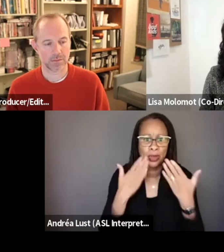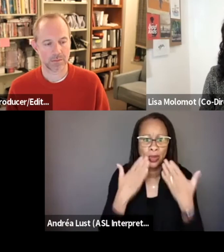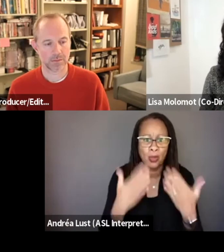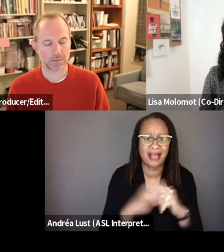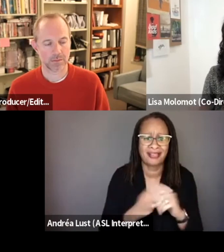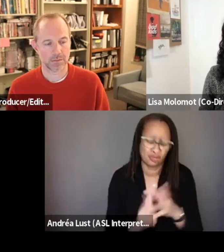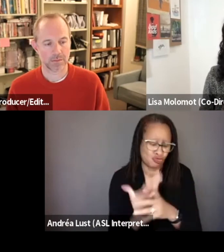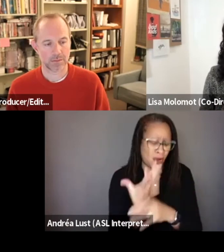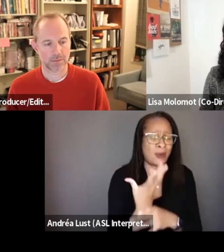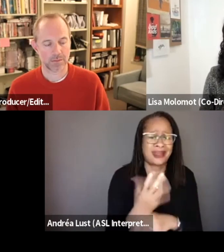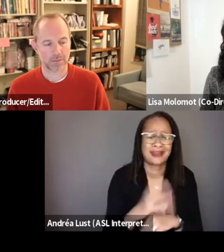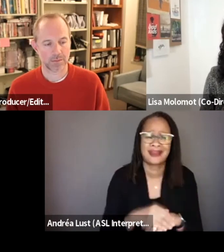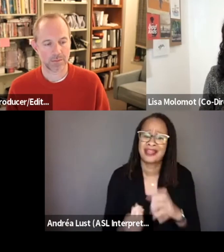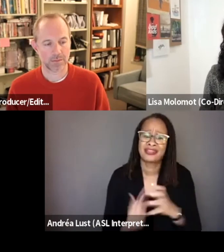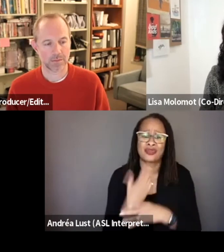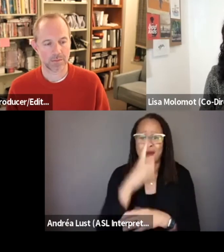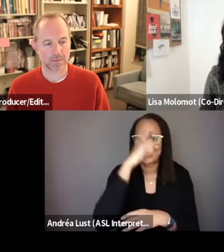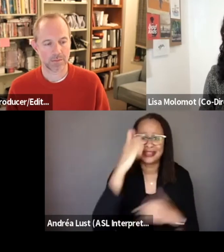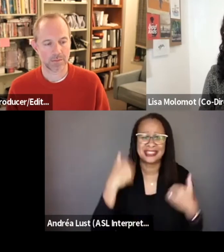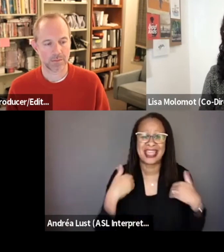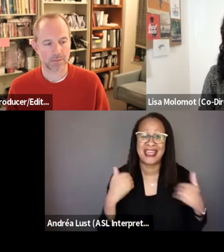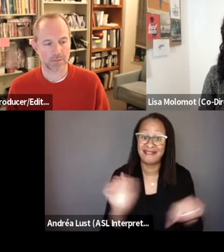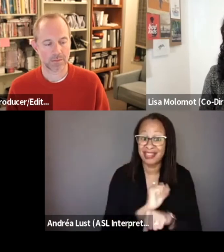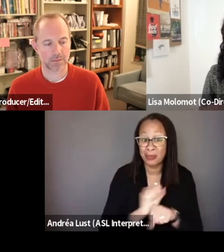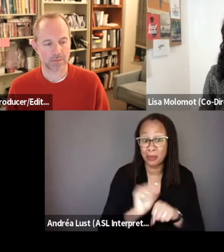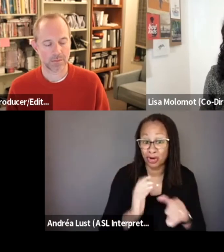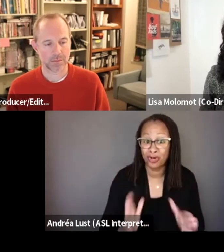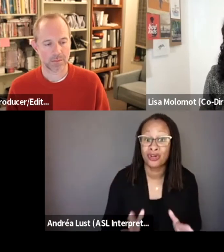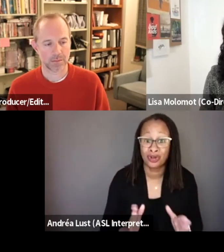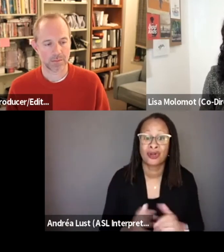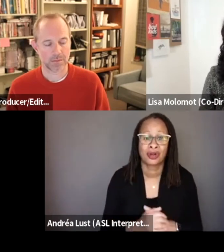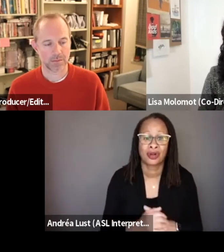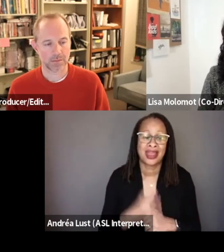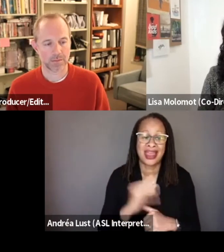and they're growing because they have labor and the labor is needed.